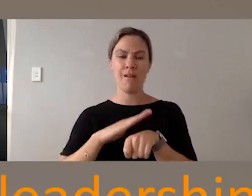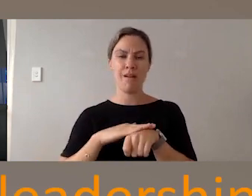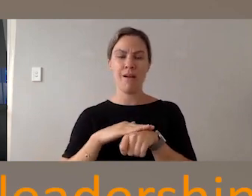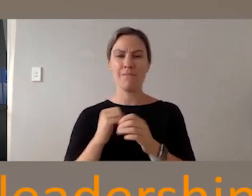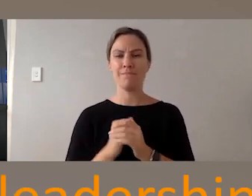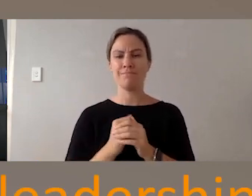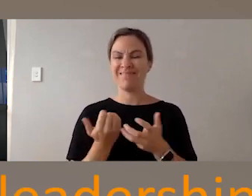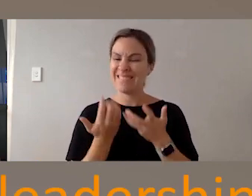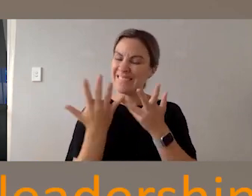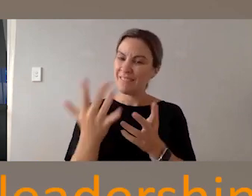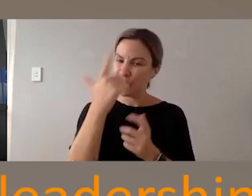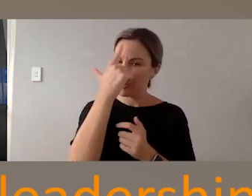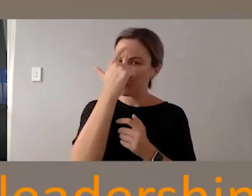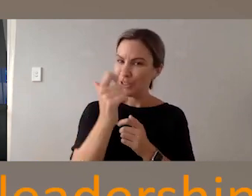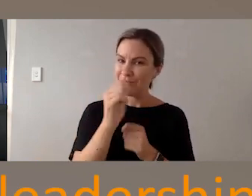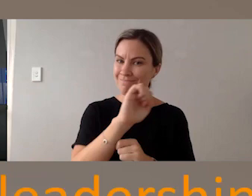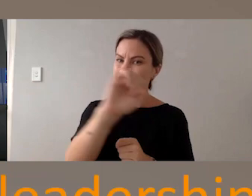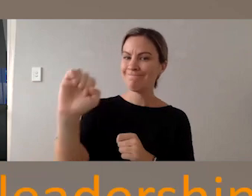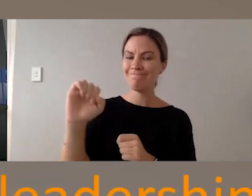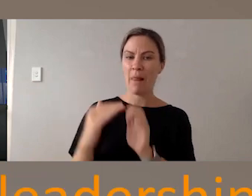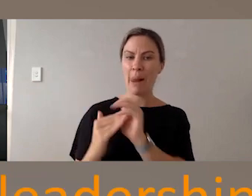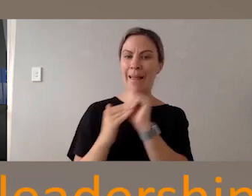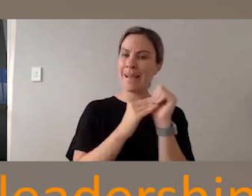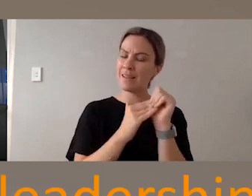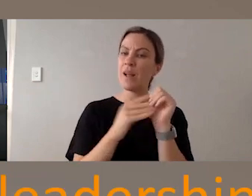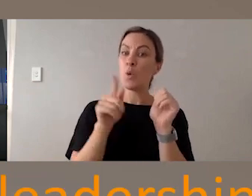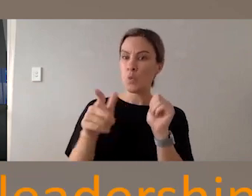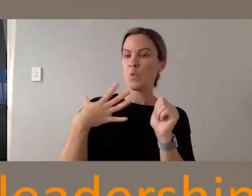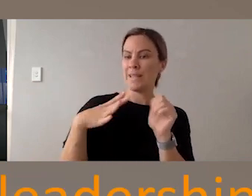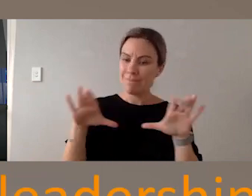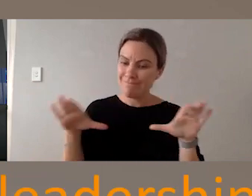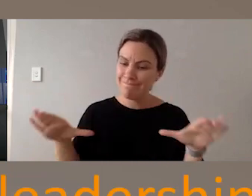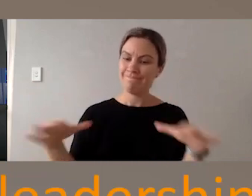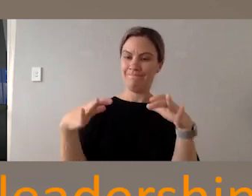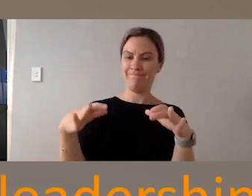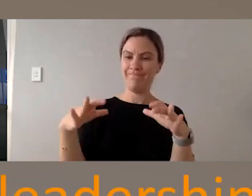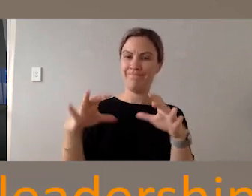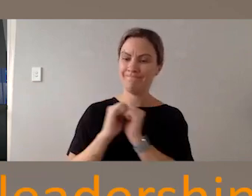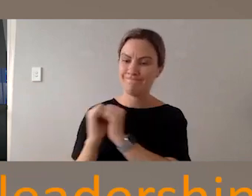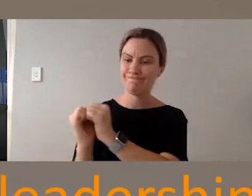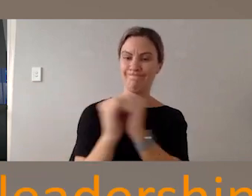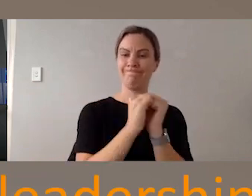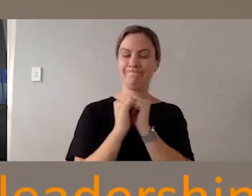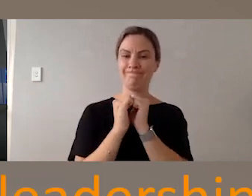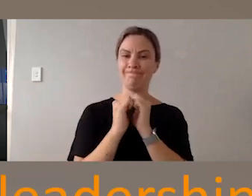it's your job to be the one to corral people together. I often think, in these times, you see some people act like an echidna - they